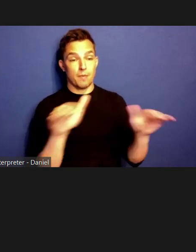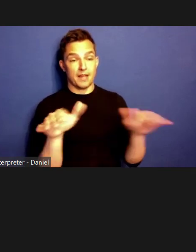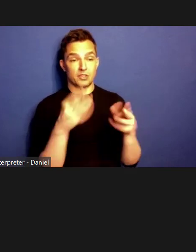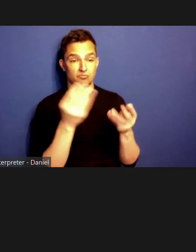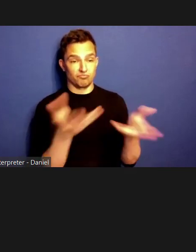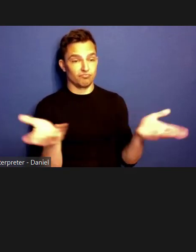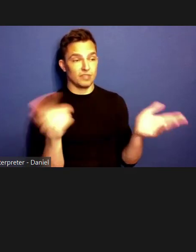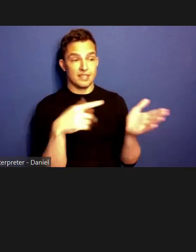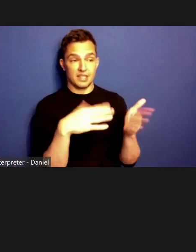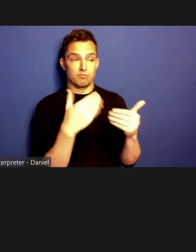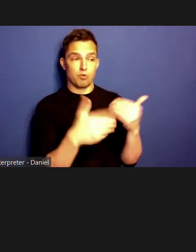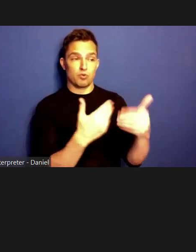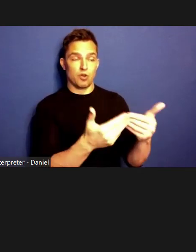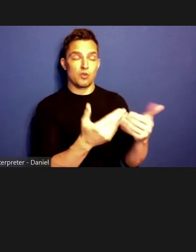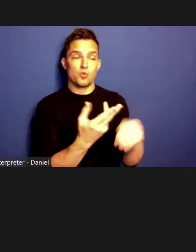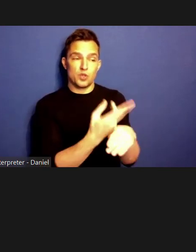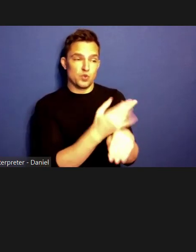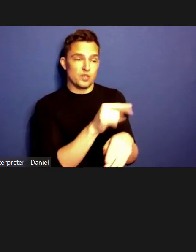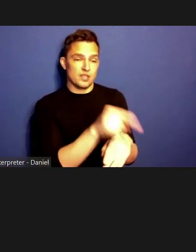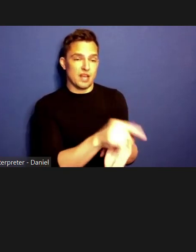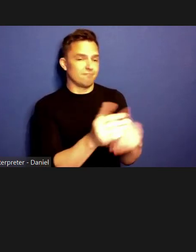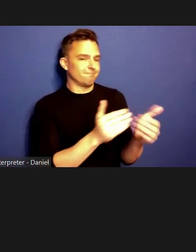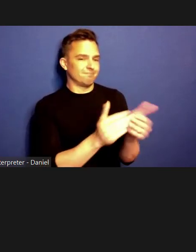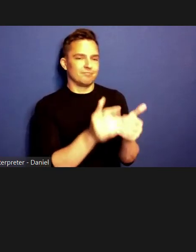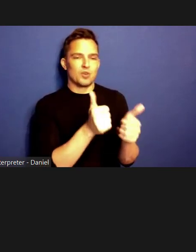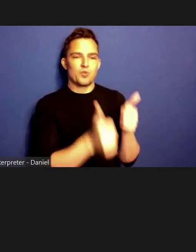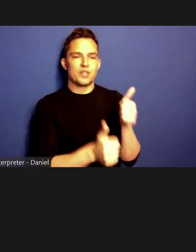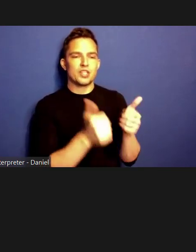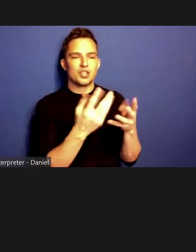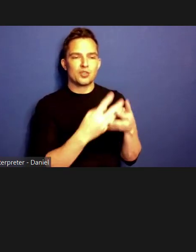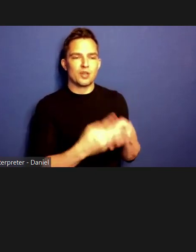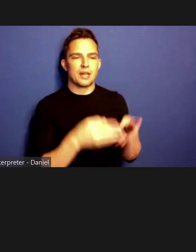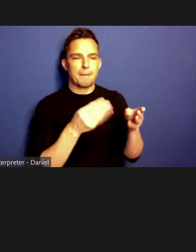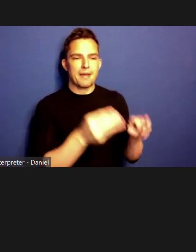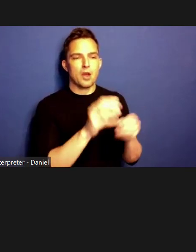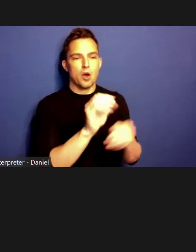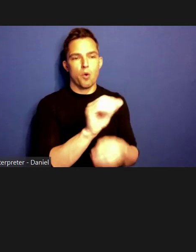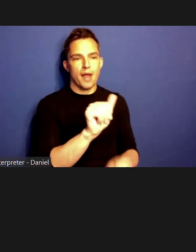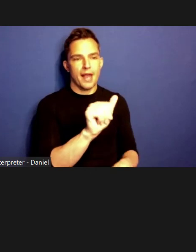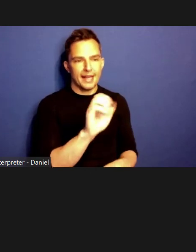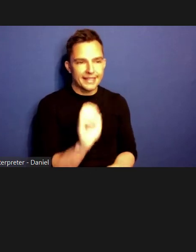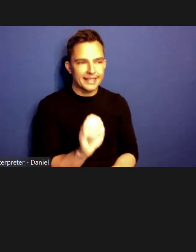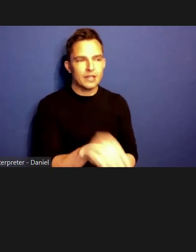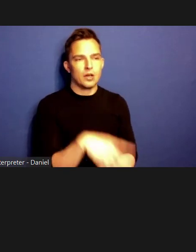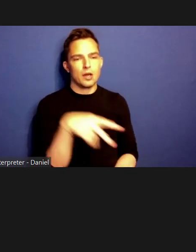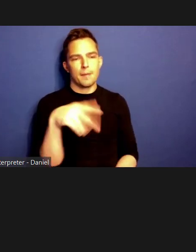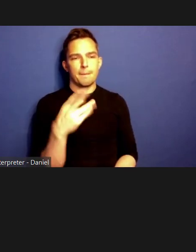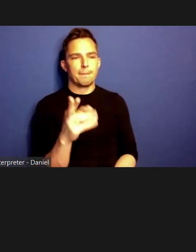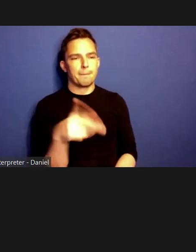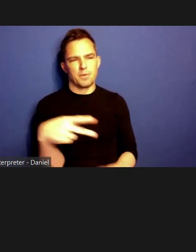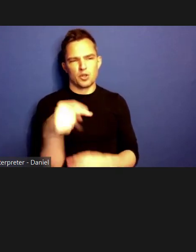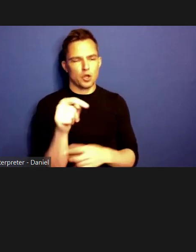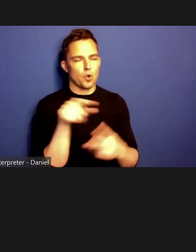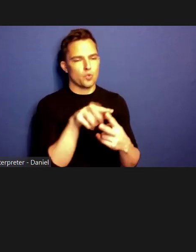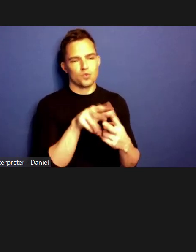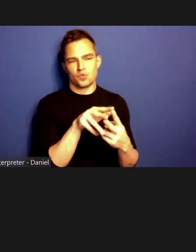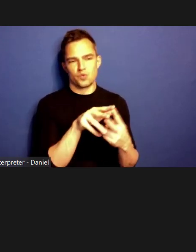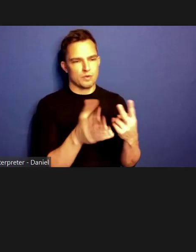which screening method you're using OAE or Pure Tone. Dr. Foust: You know there is one important exception to this